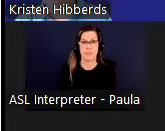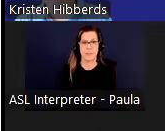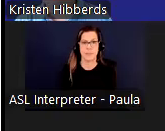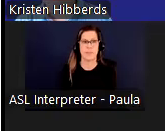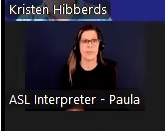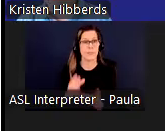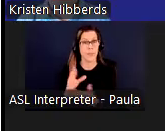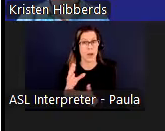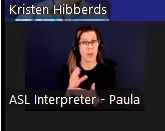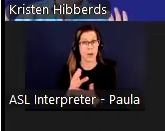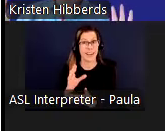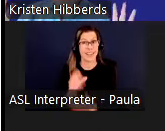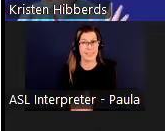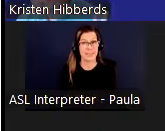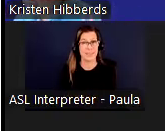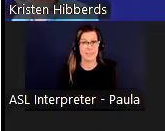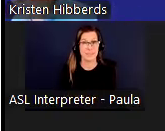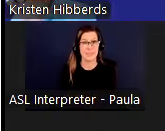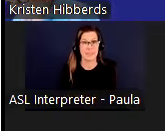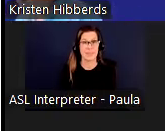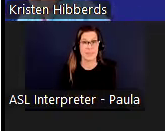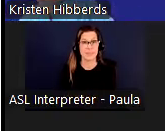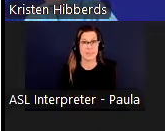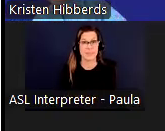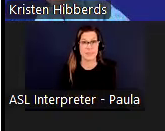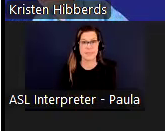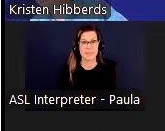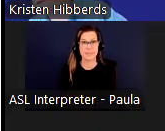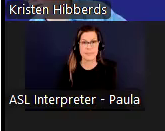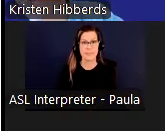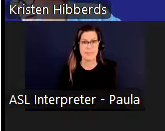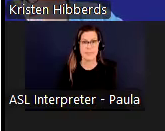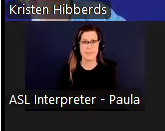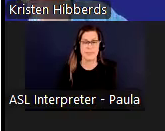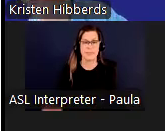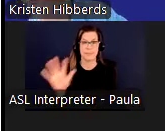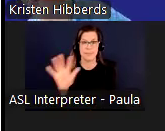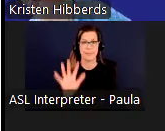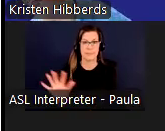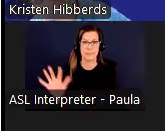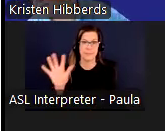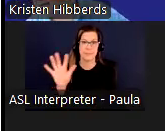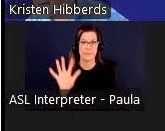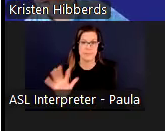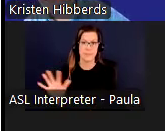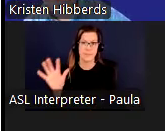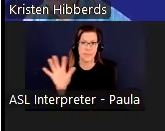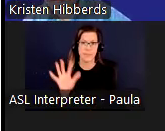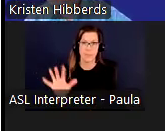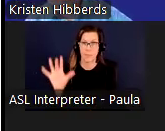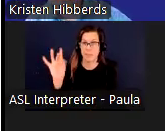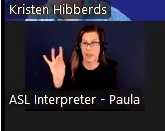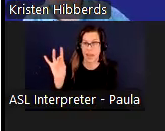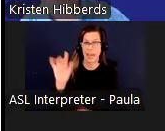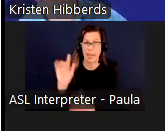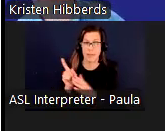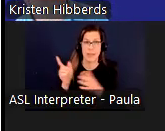So we only have about 8 minutes left to this meeting.